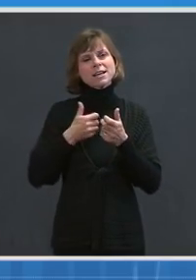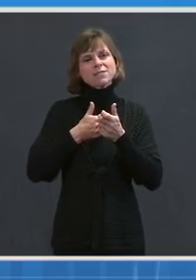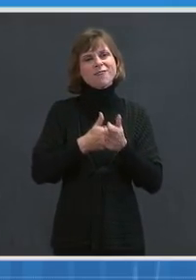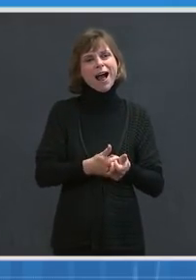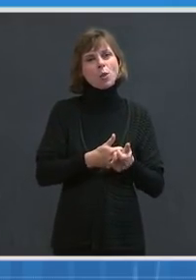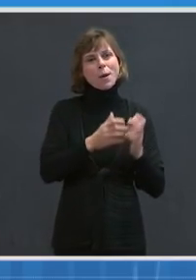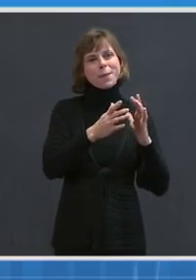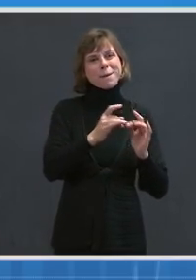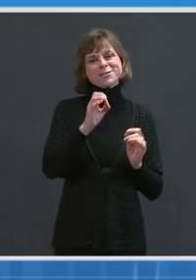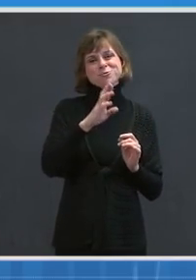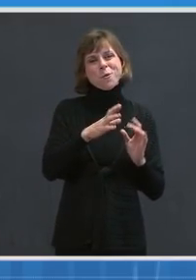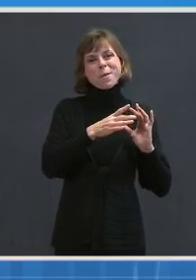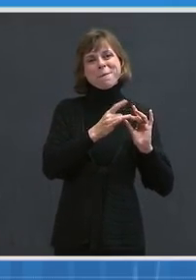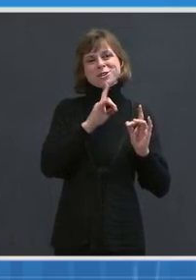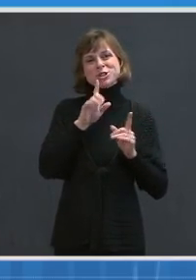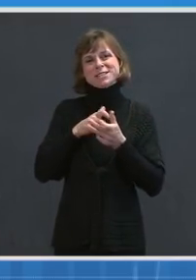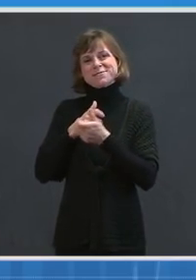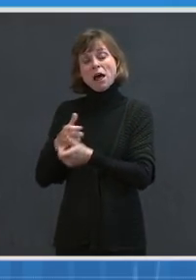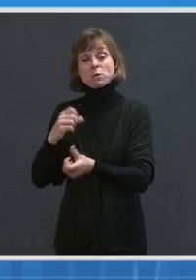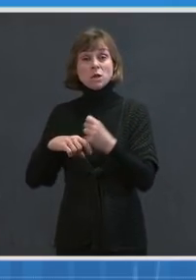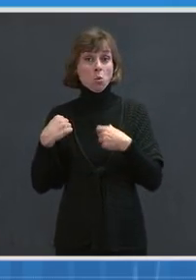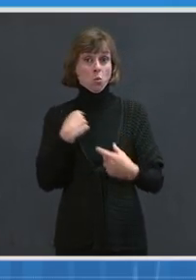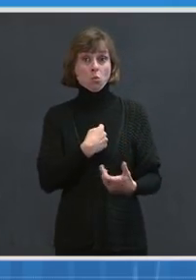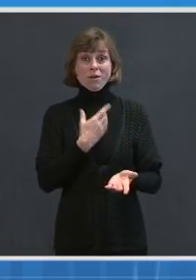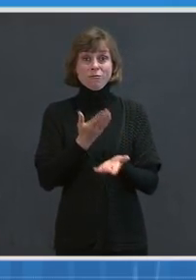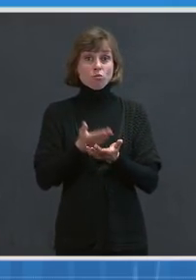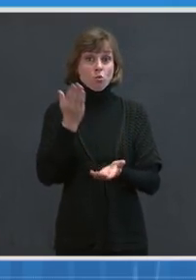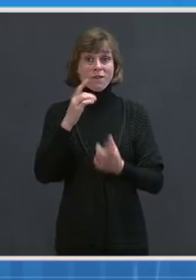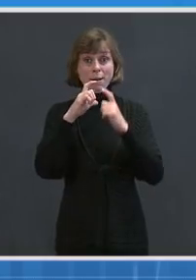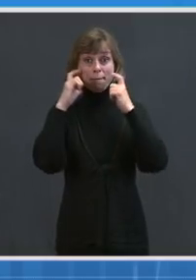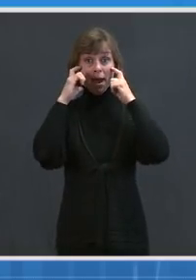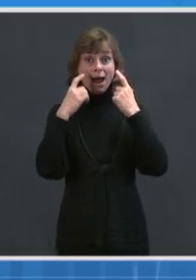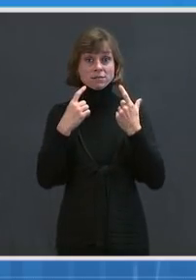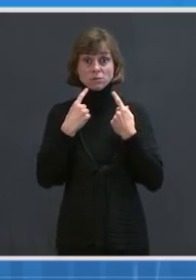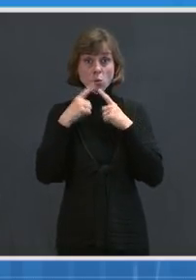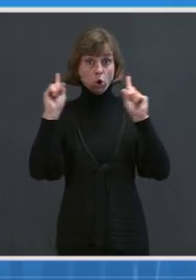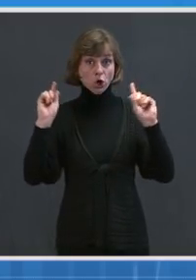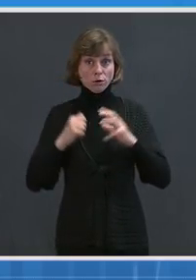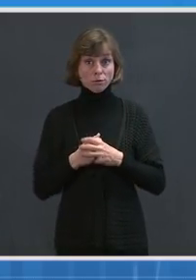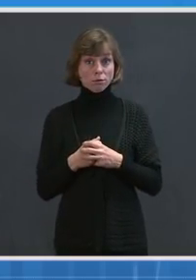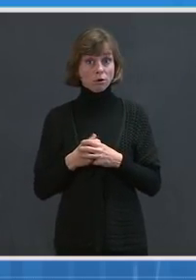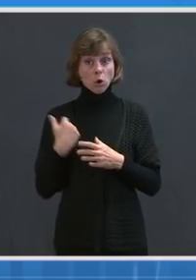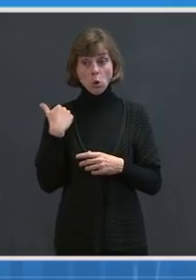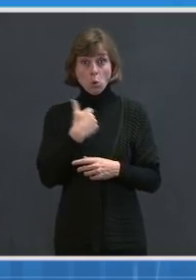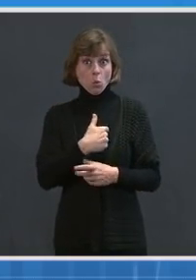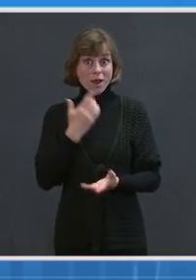We have demonstrated that masks work. We have demonstrated that in-person dining -- this is not the first report